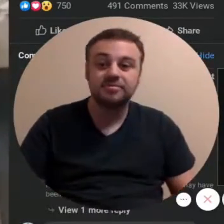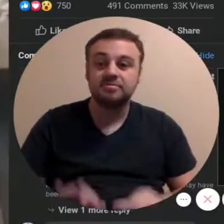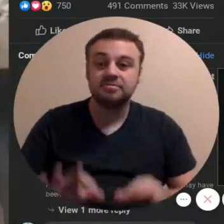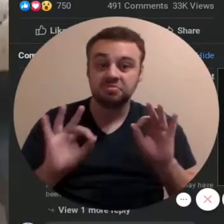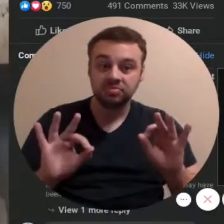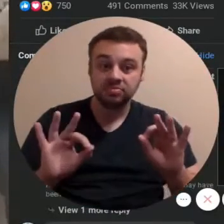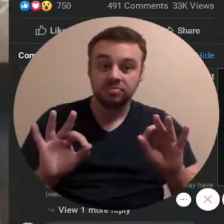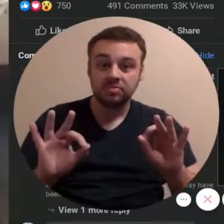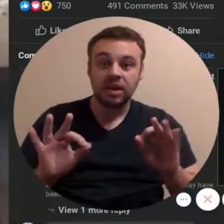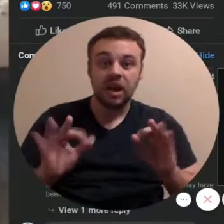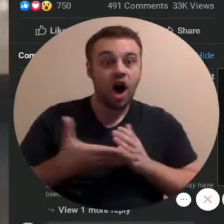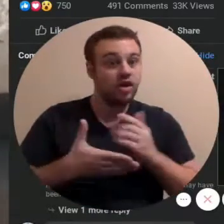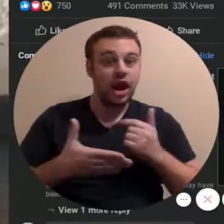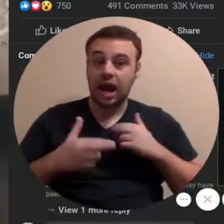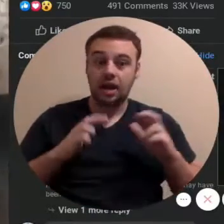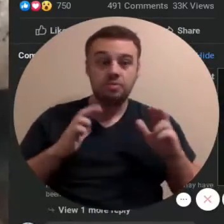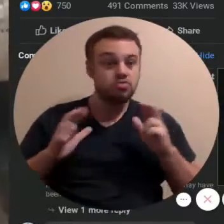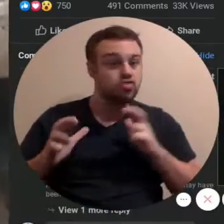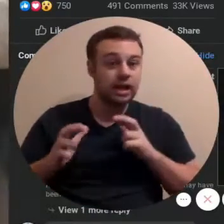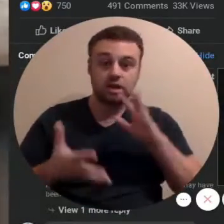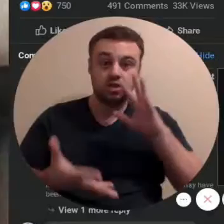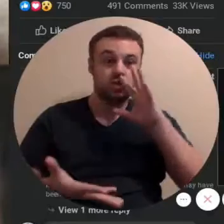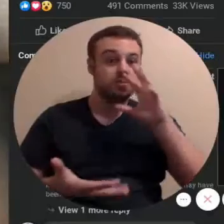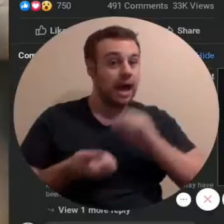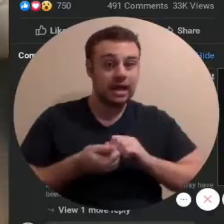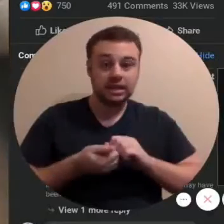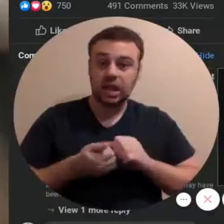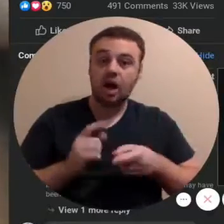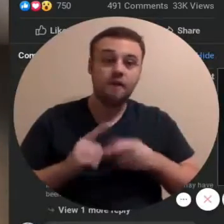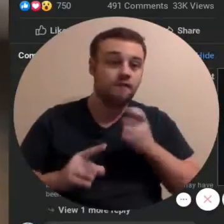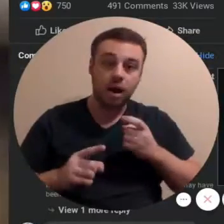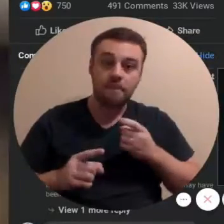out from wearing this mask. Does anybody have other sloth questions they want answered?